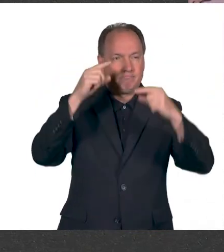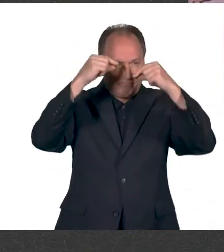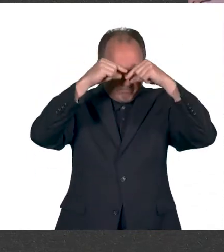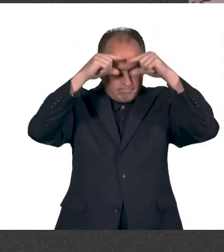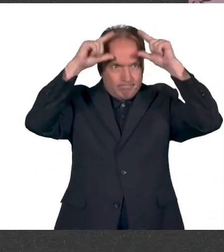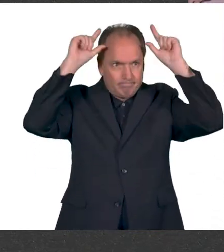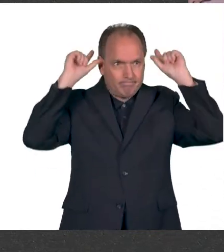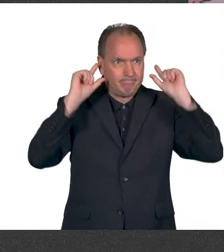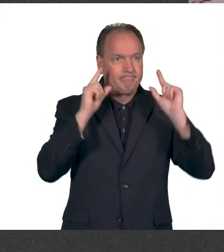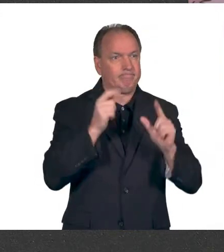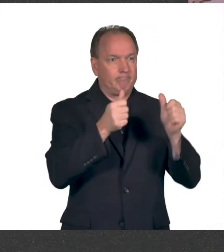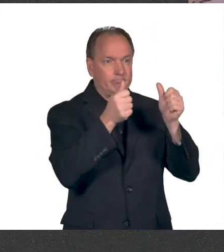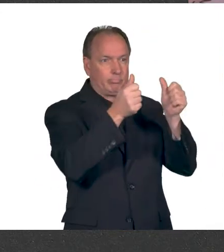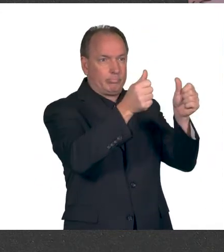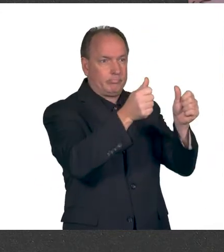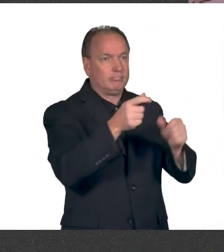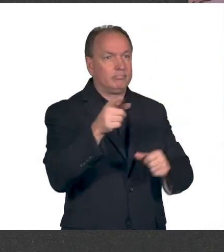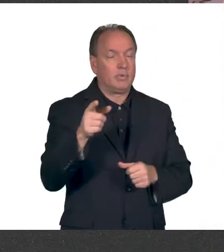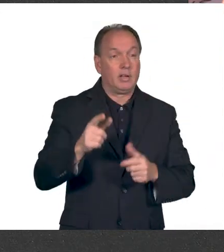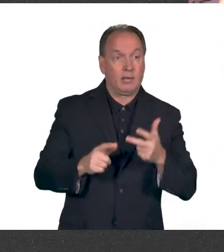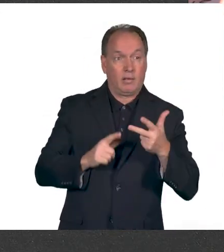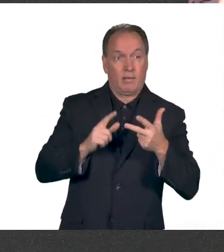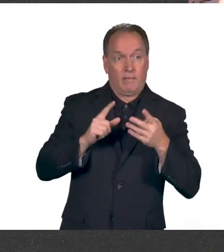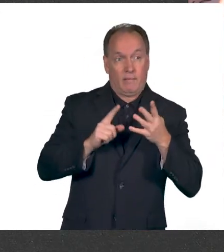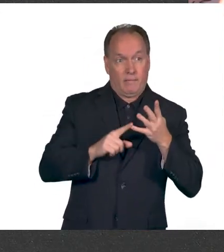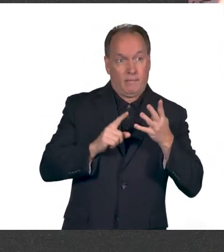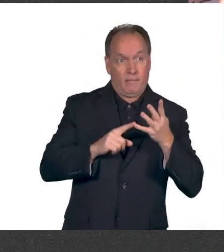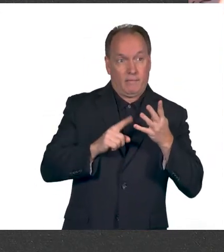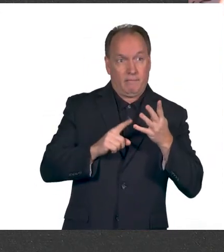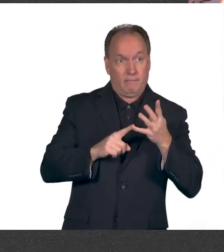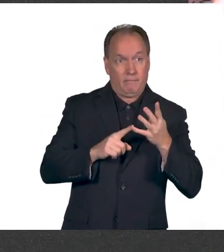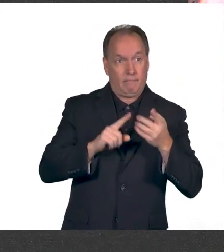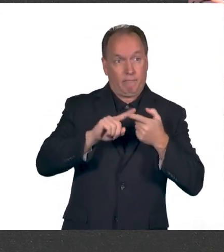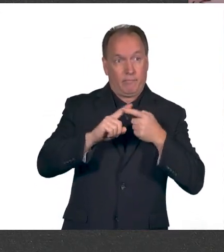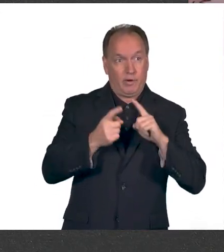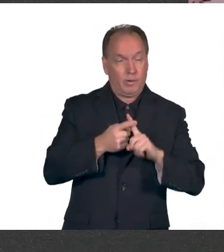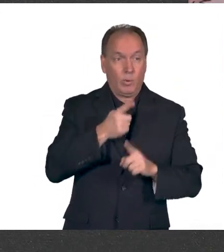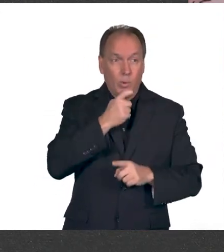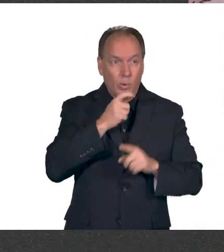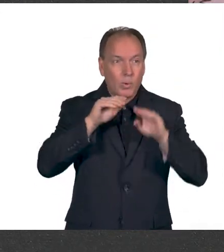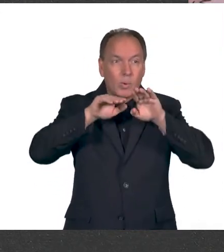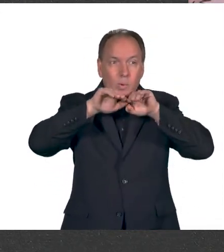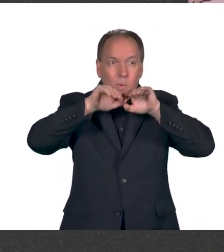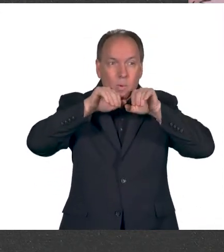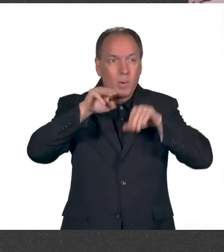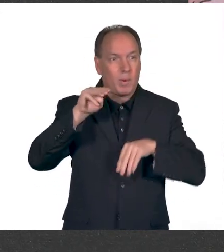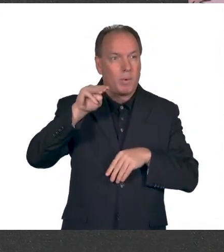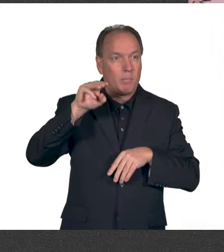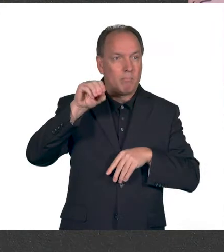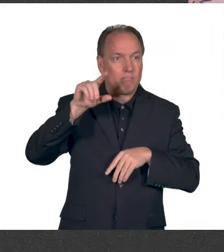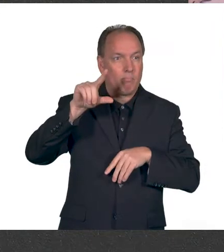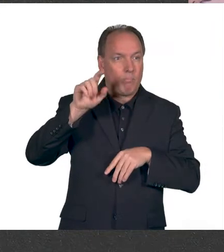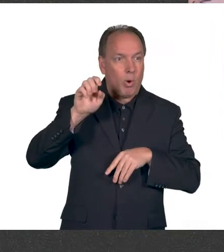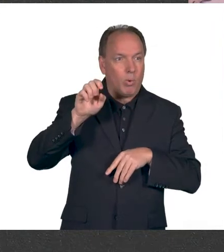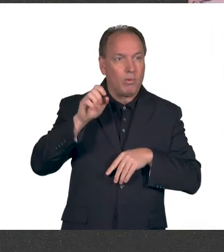The next friend that I wanted to share with you was that good old friend mole again, he is so cute. There's mole.